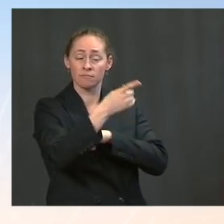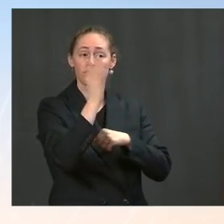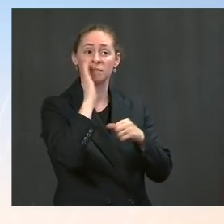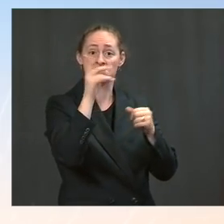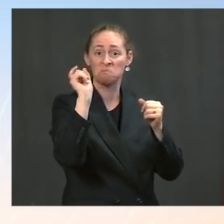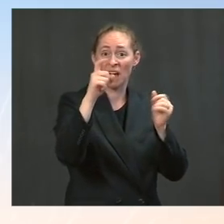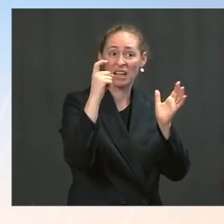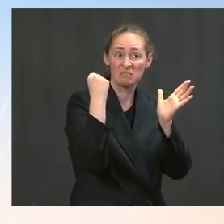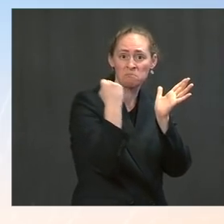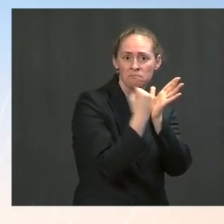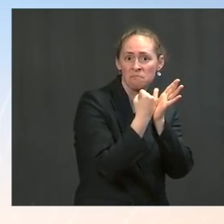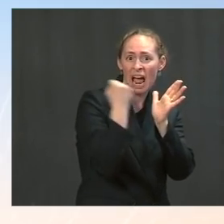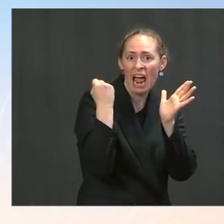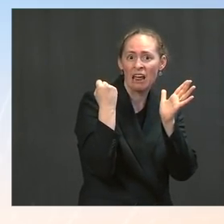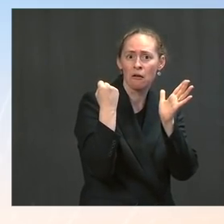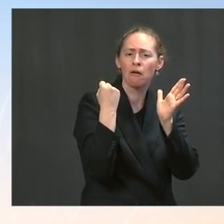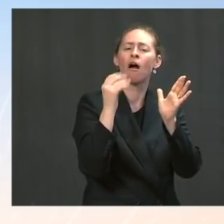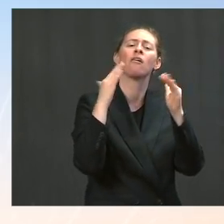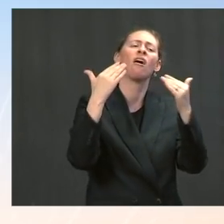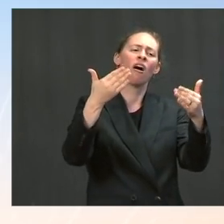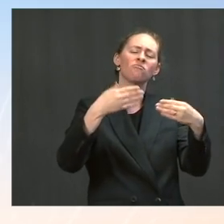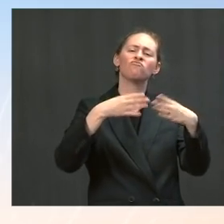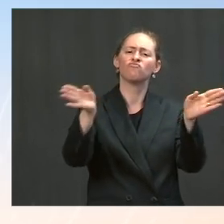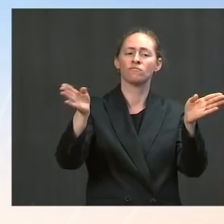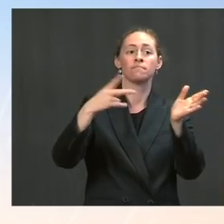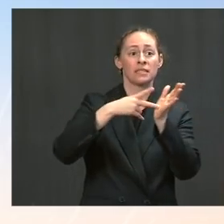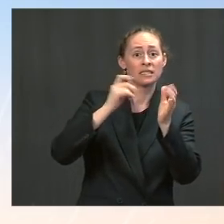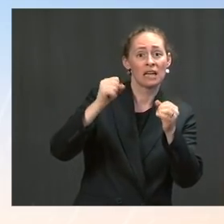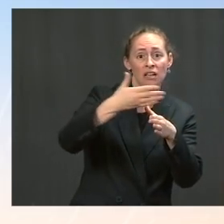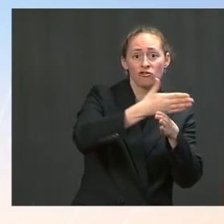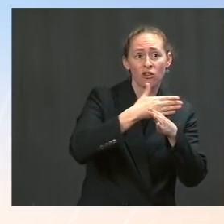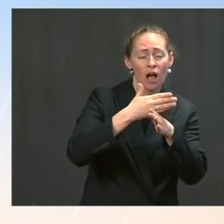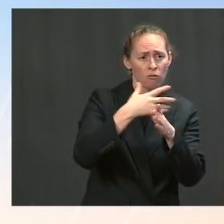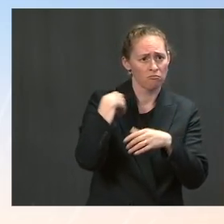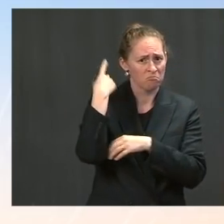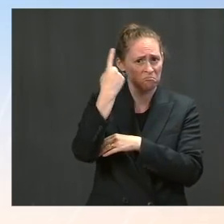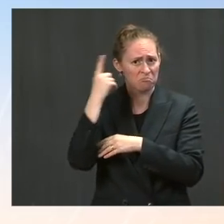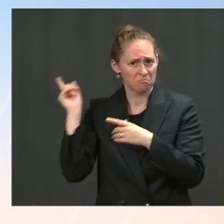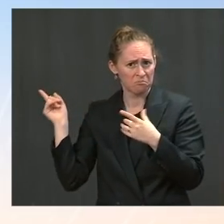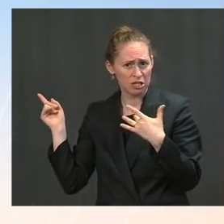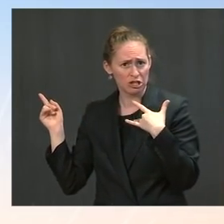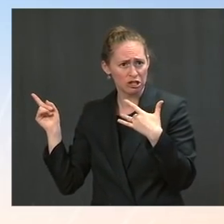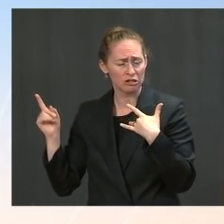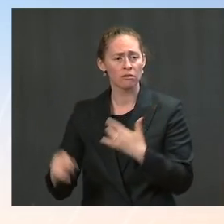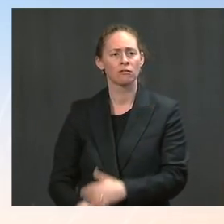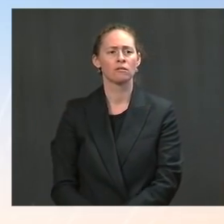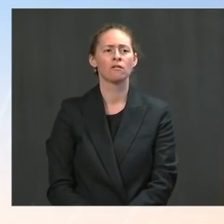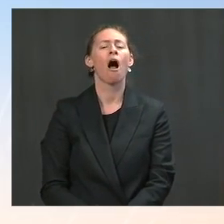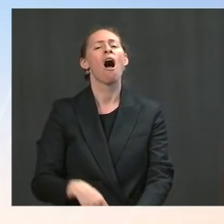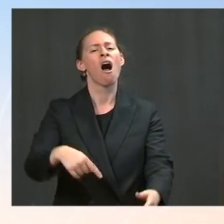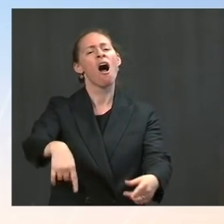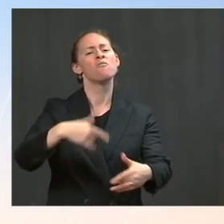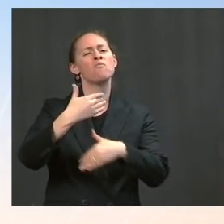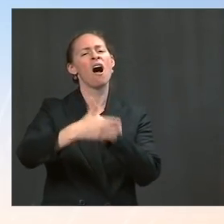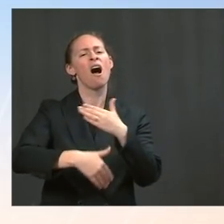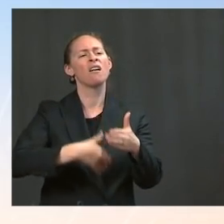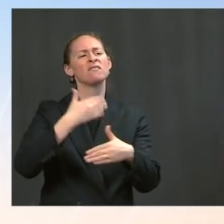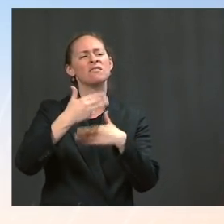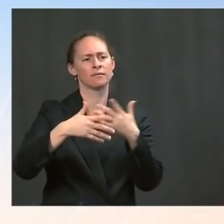continues to be exactly as you laid it out there. This is a long-going -- ongoing process. And Ambassador Tai is our lead representative